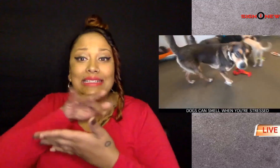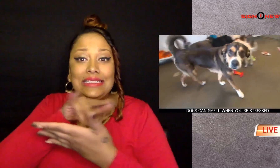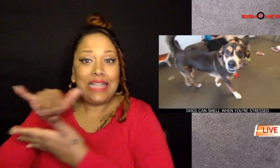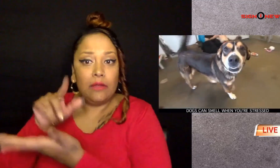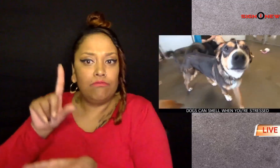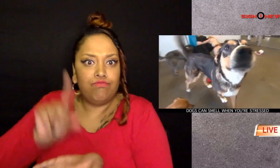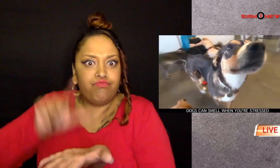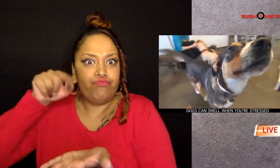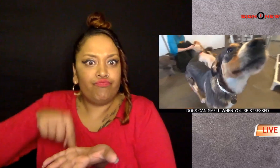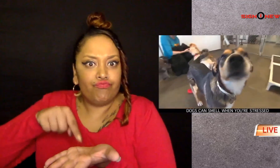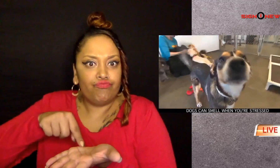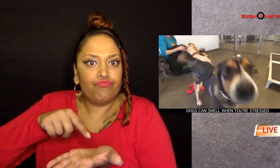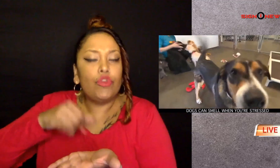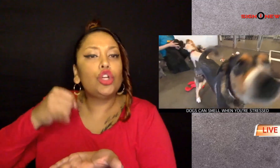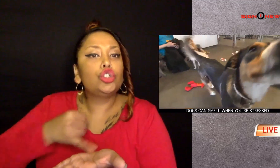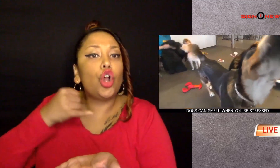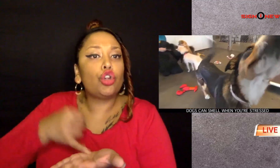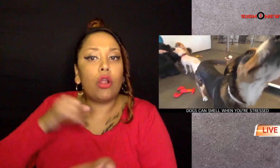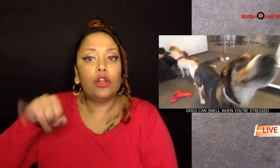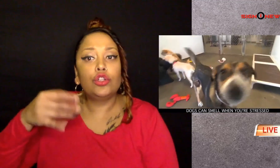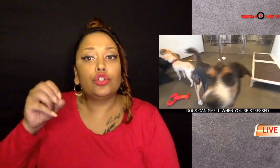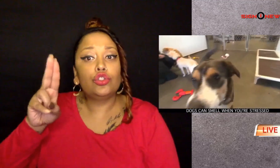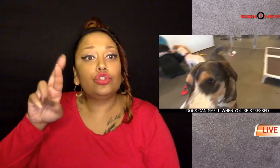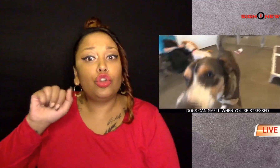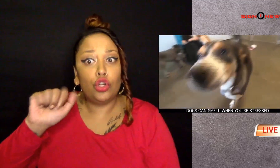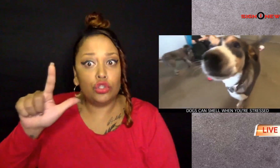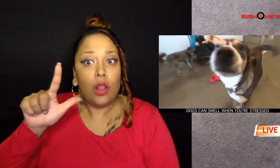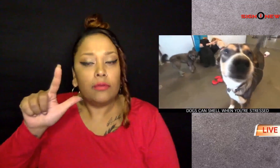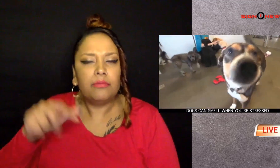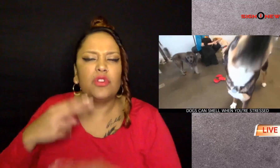according to a study published in the journal Plos One